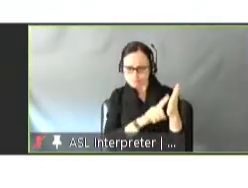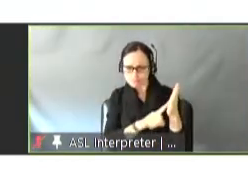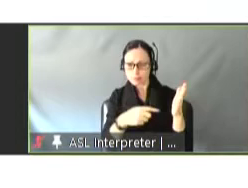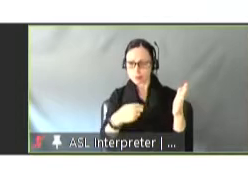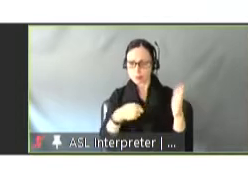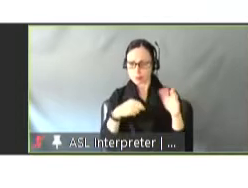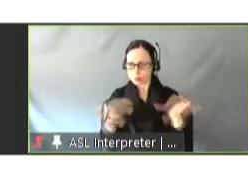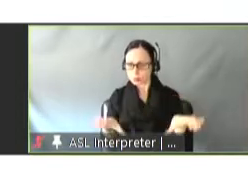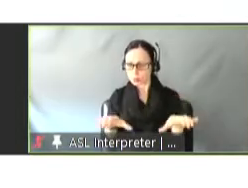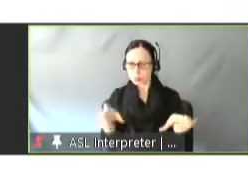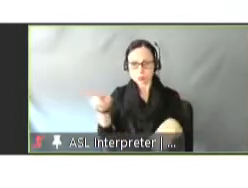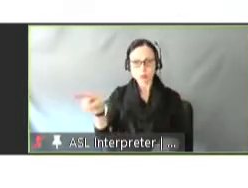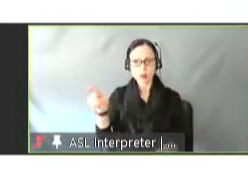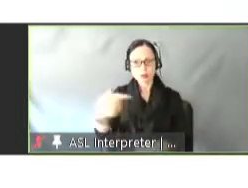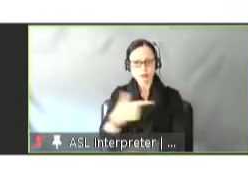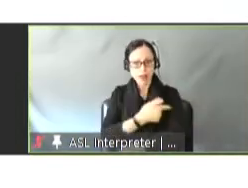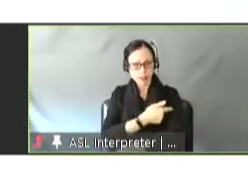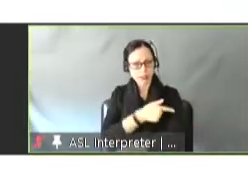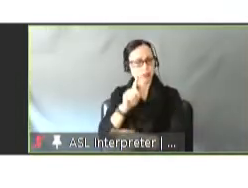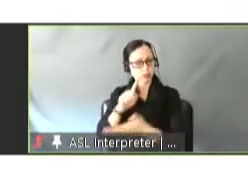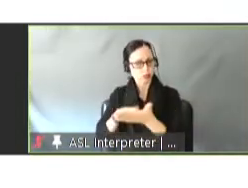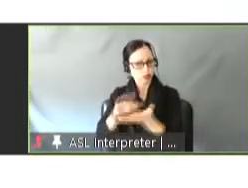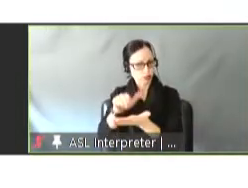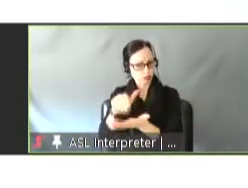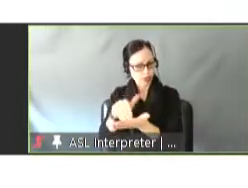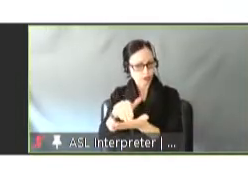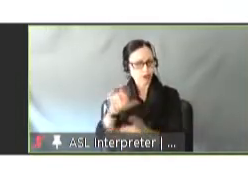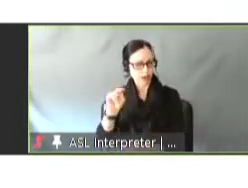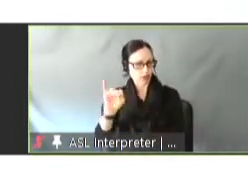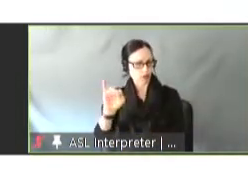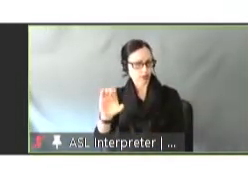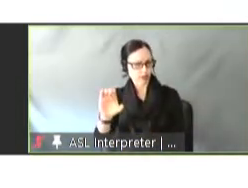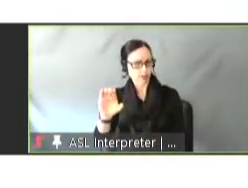Research Center at the National Institutes of Health. So, we understand where we were